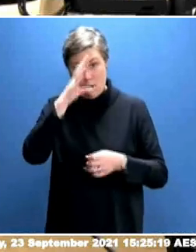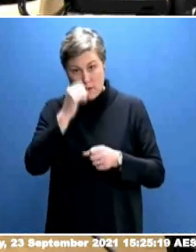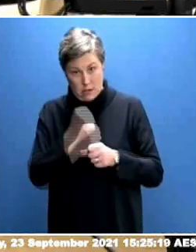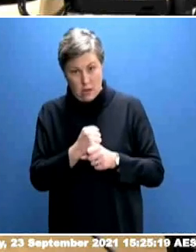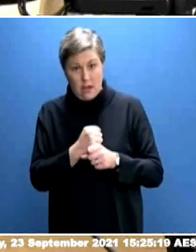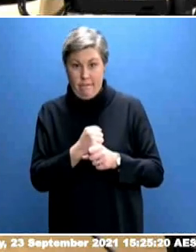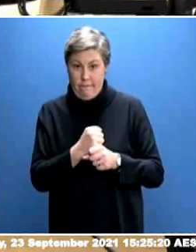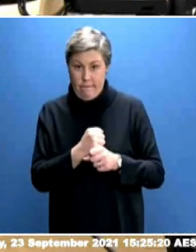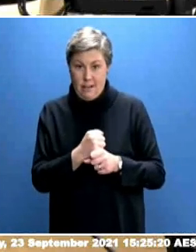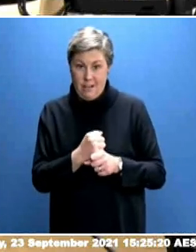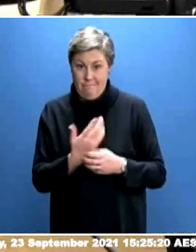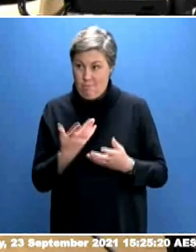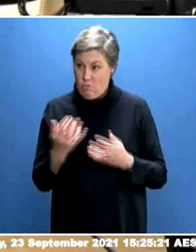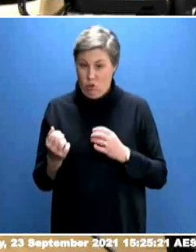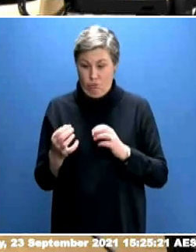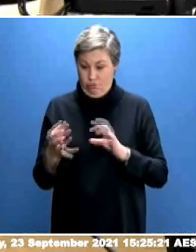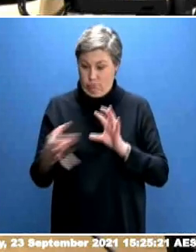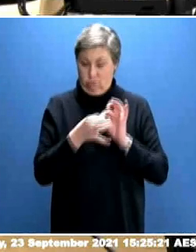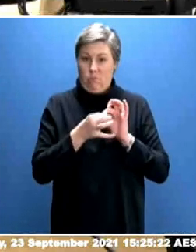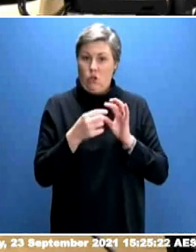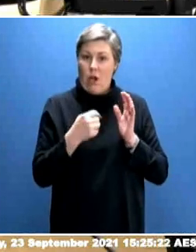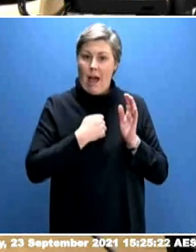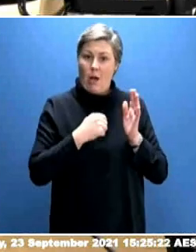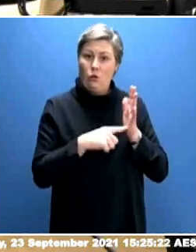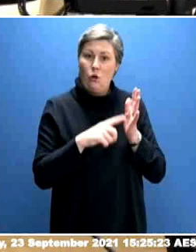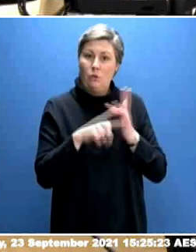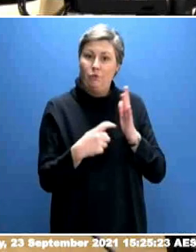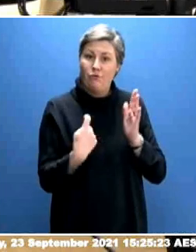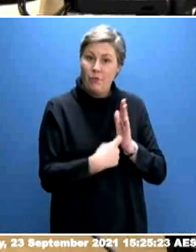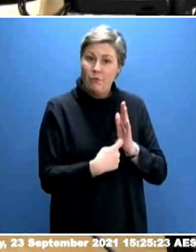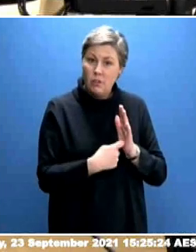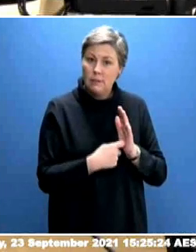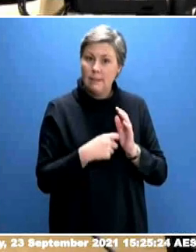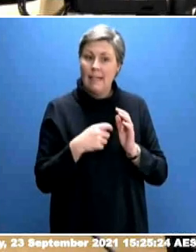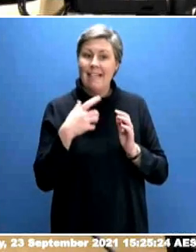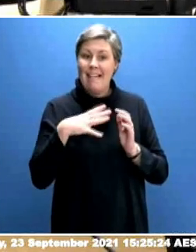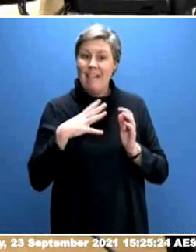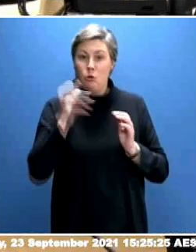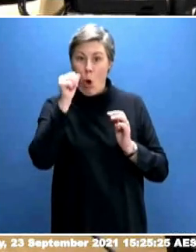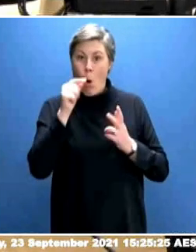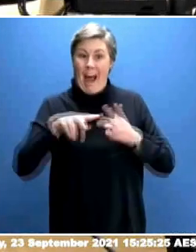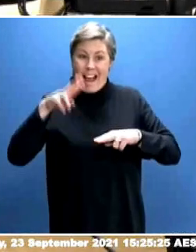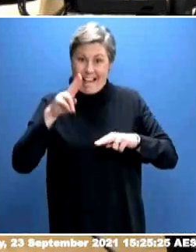is within the Terms of Reference of the Commission, that the Commission would have an interest in knowing about what's planned, and what the Territory